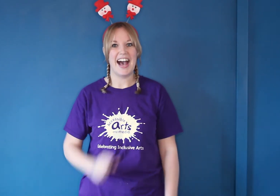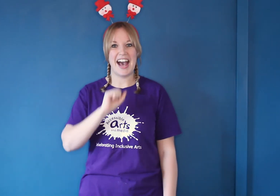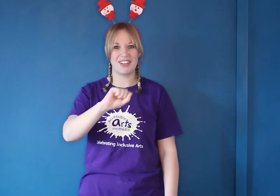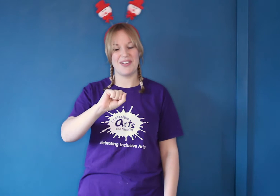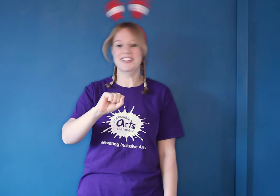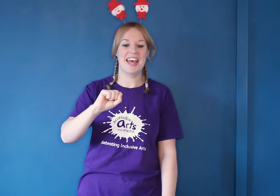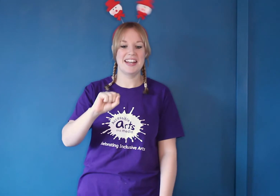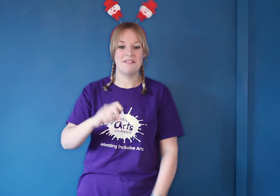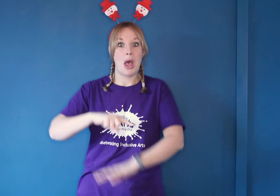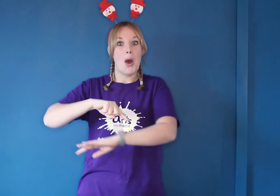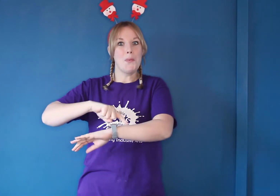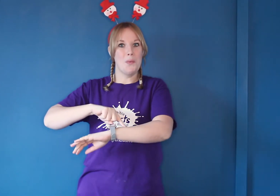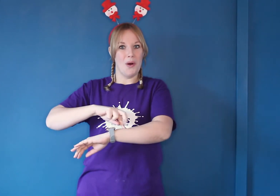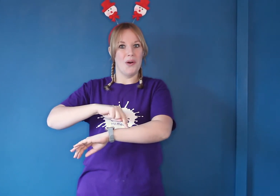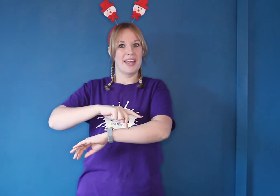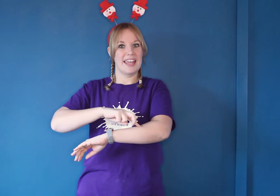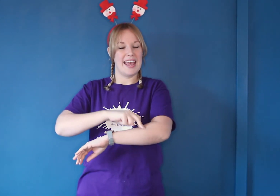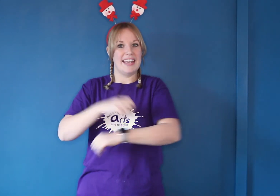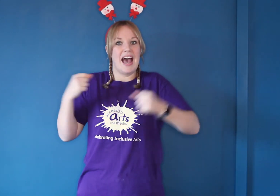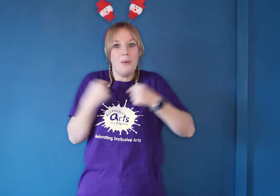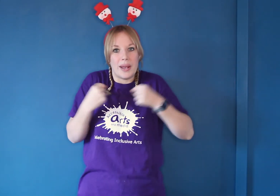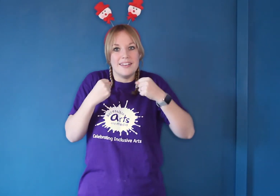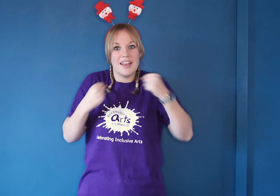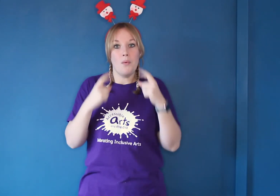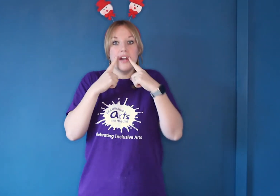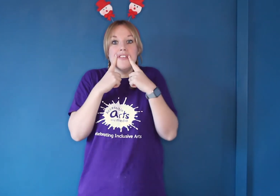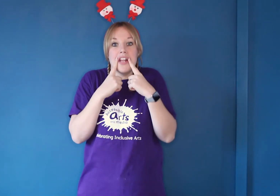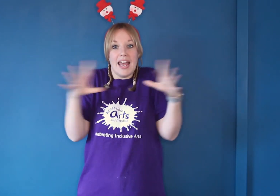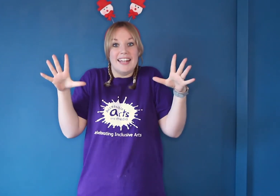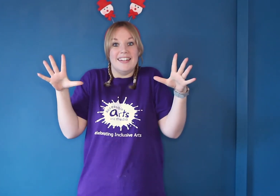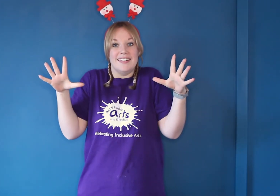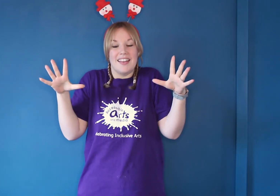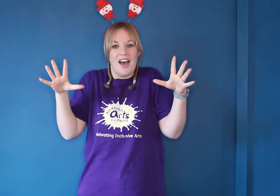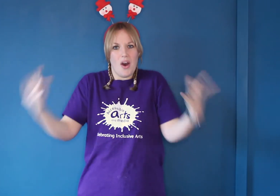Have a go your turn. Walking in a winter wonderland.